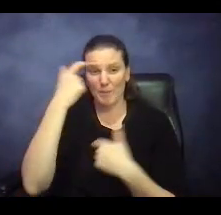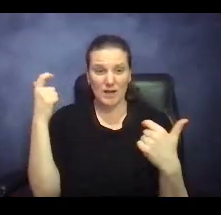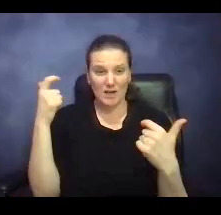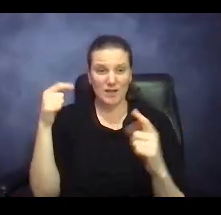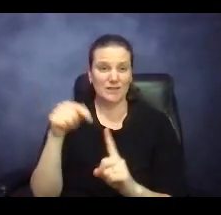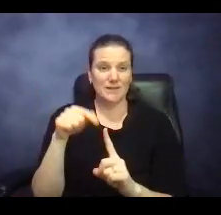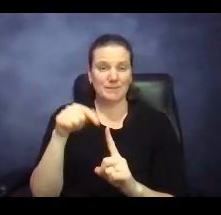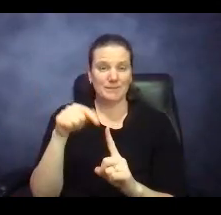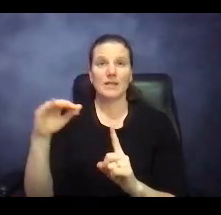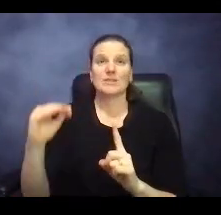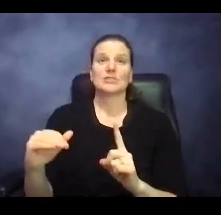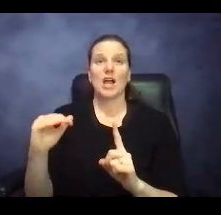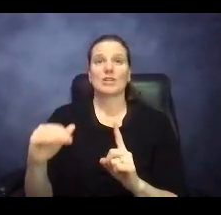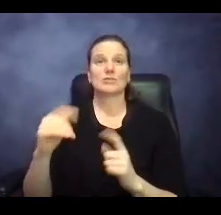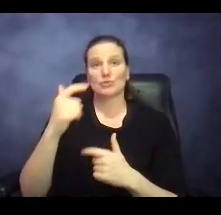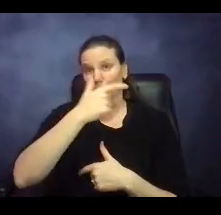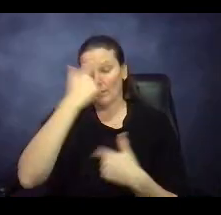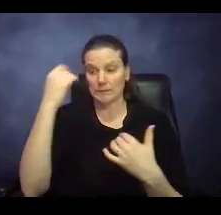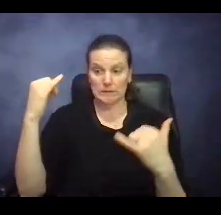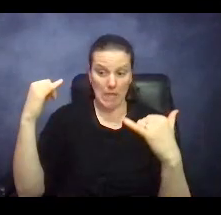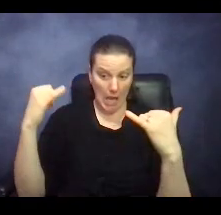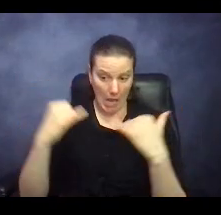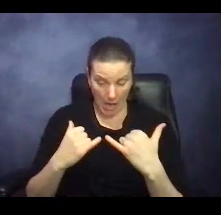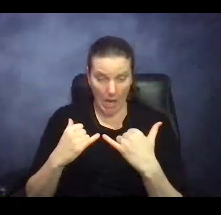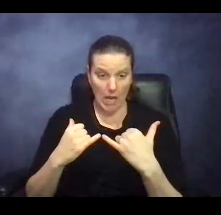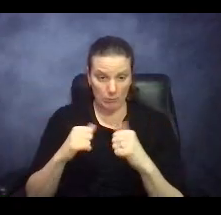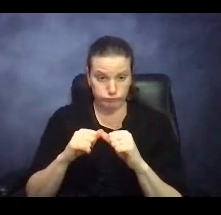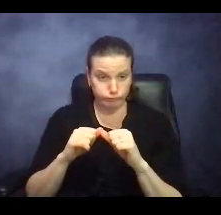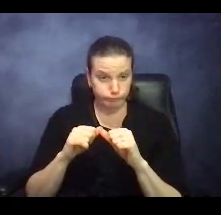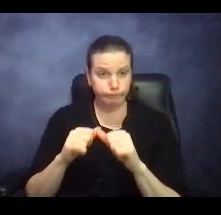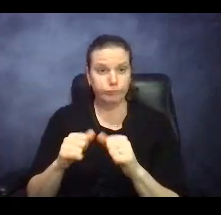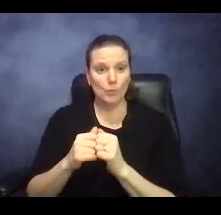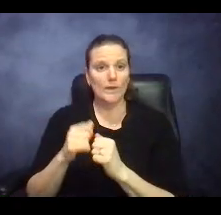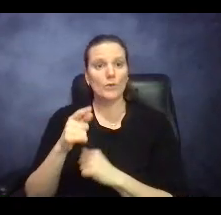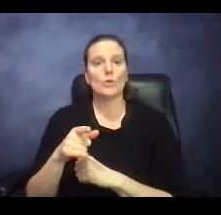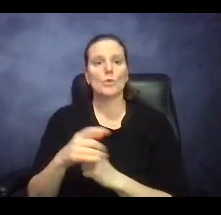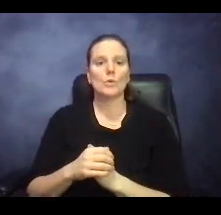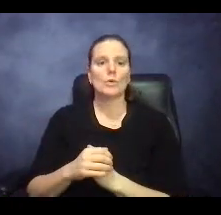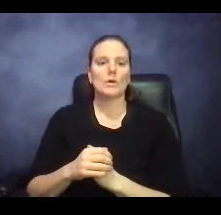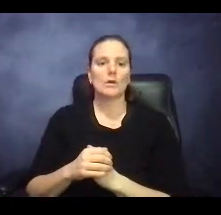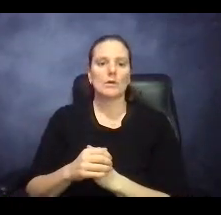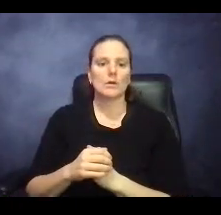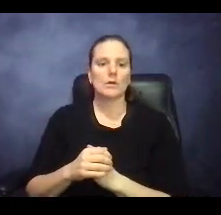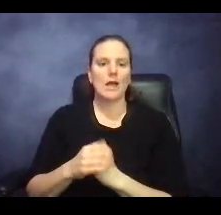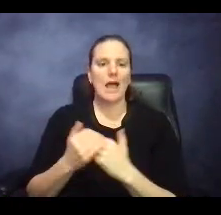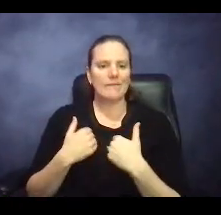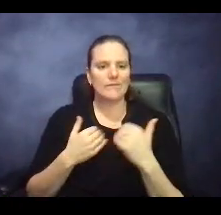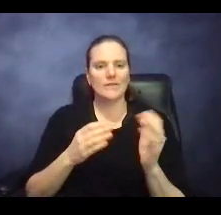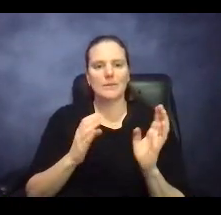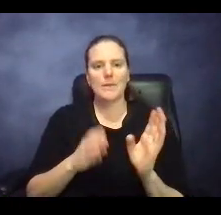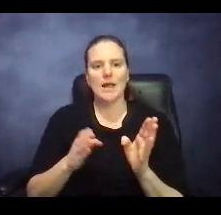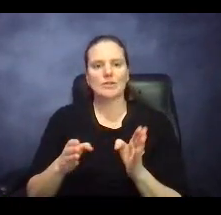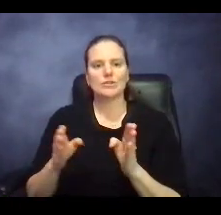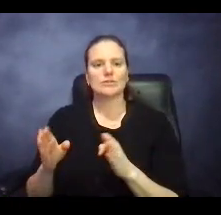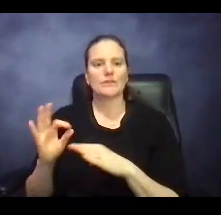So childhood trauma does stay with you in the way that it lays down some patterns of, of functioning or over-functioning.